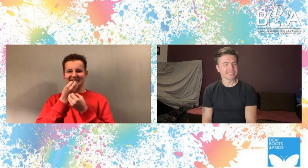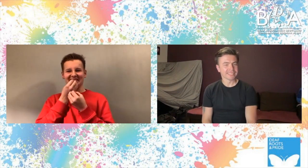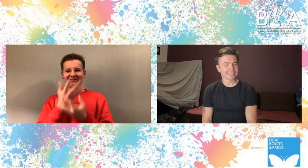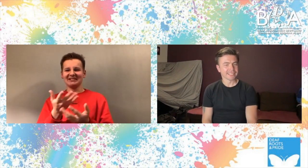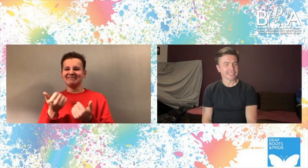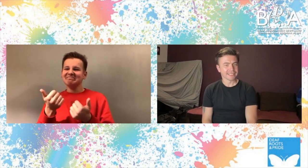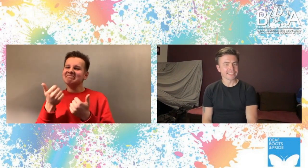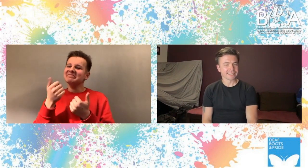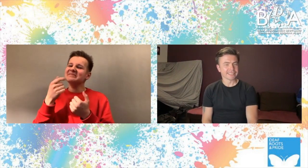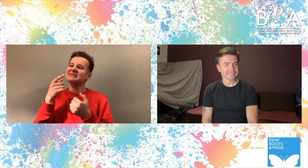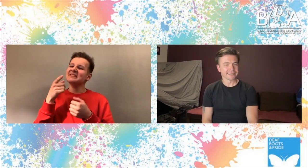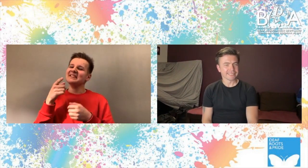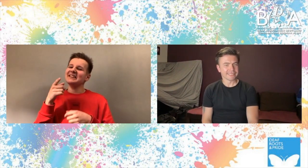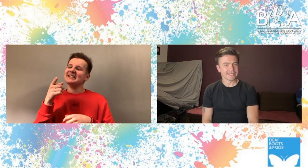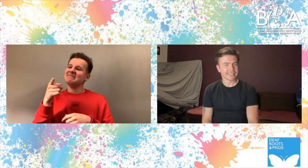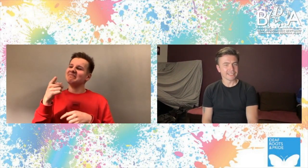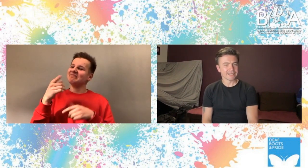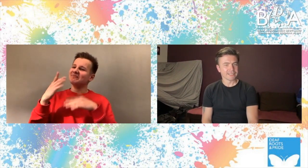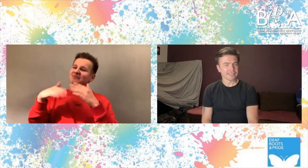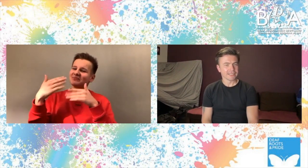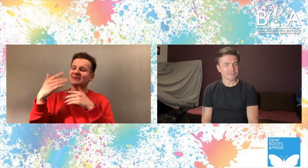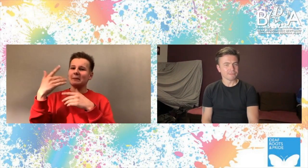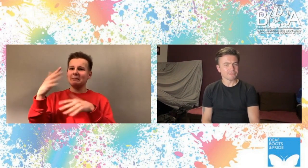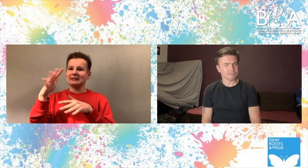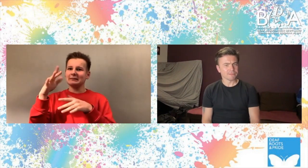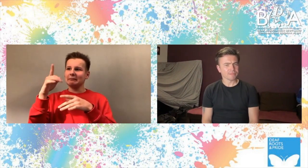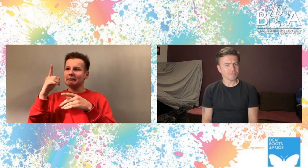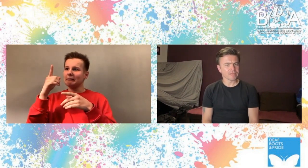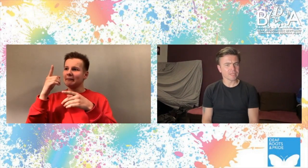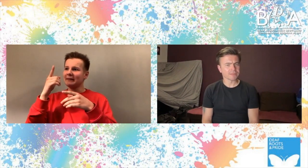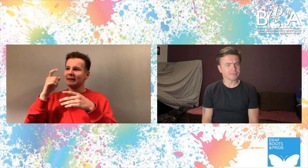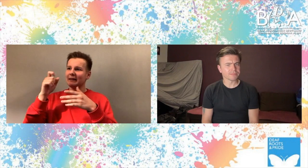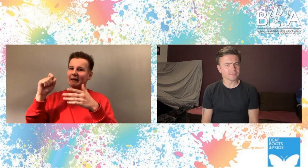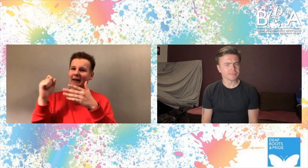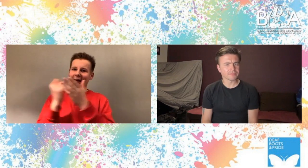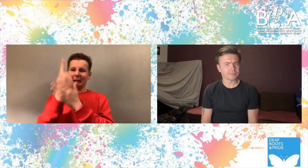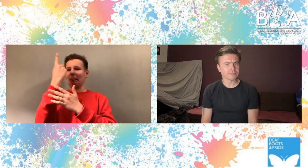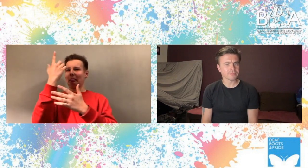It must make you feel so proud. What would happen if something went